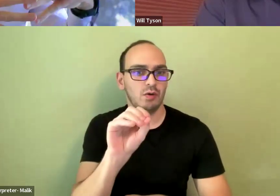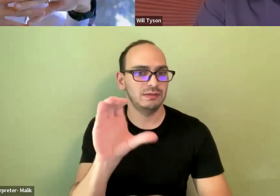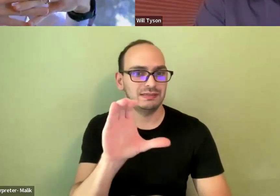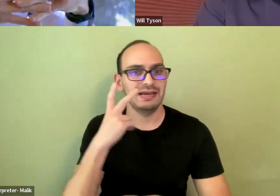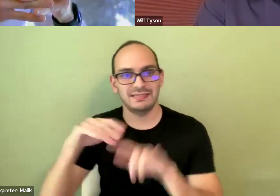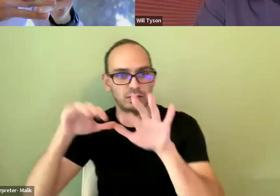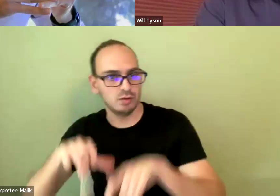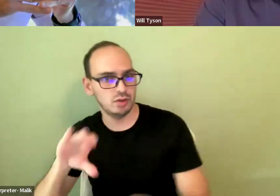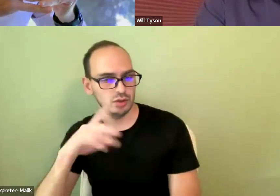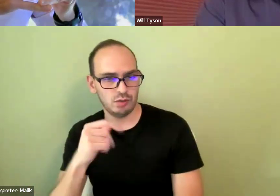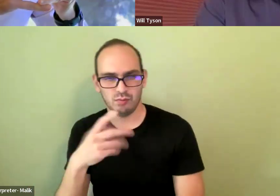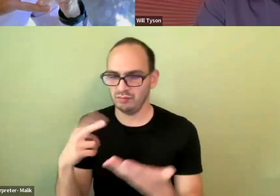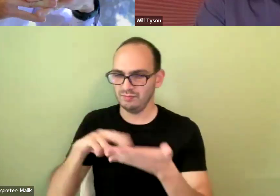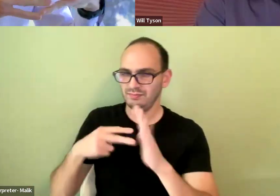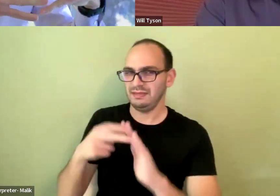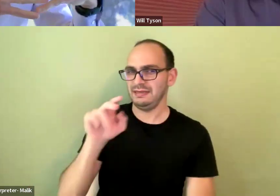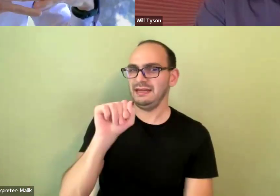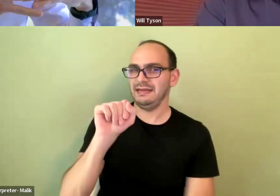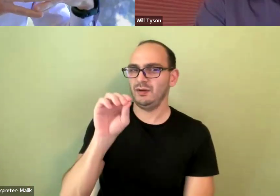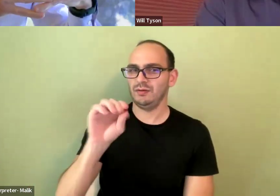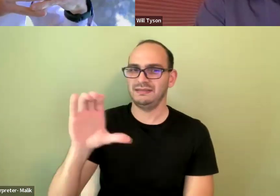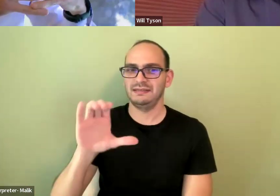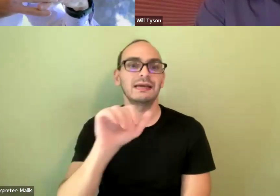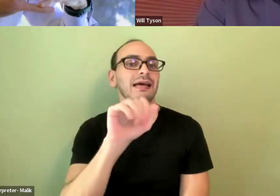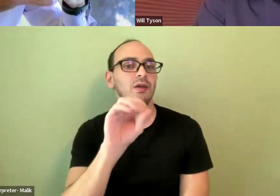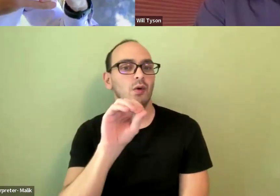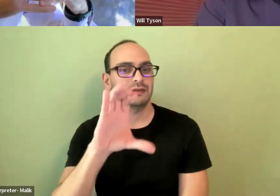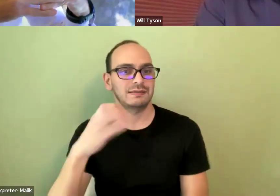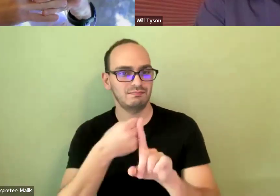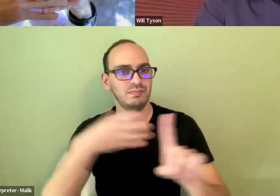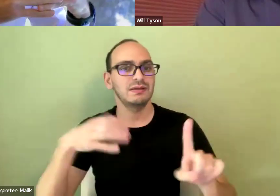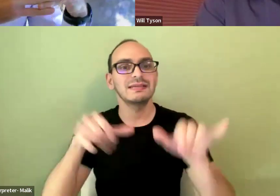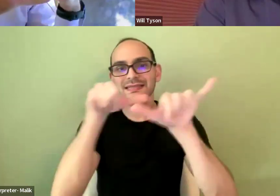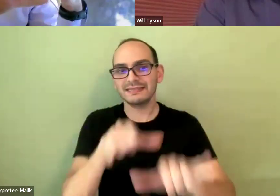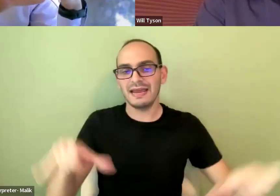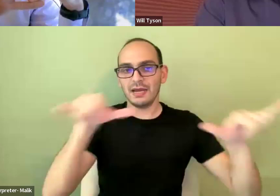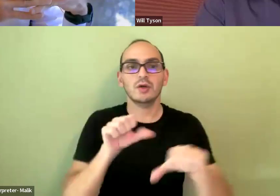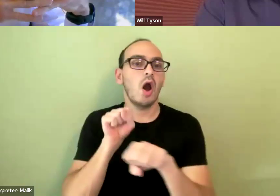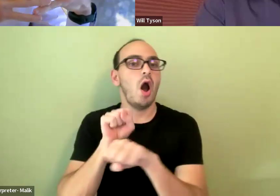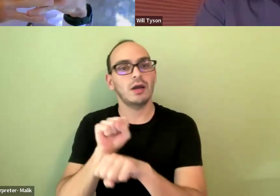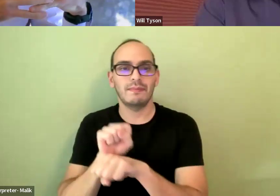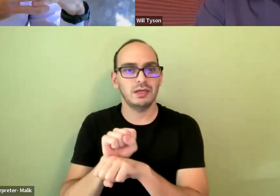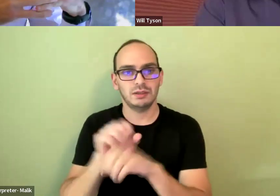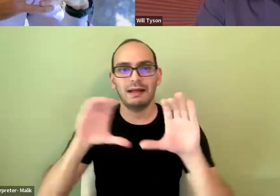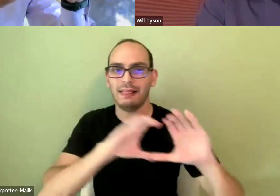chat the question what is SOC stand for? SOC stands for standard occupational classification. That is